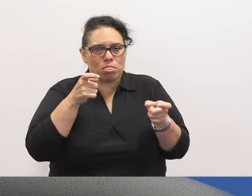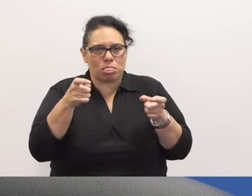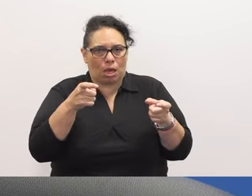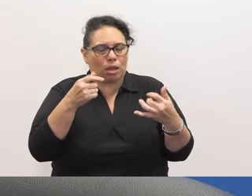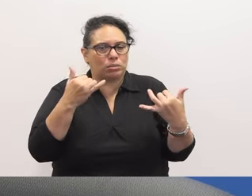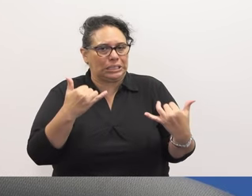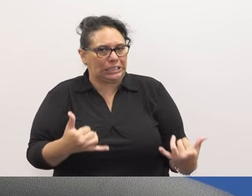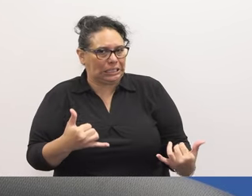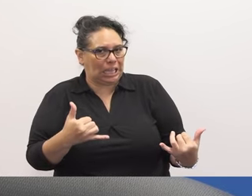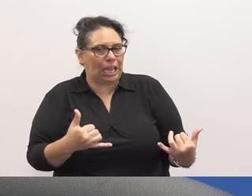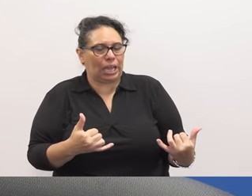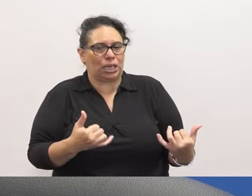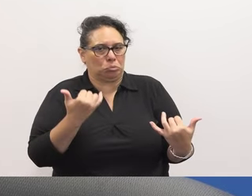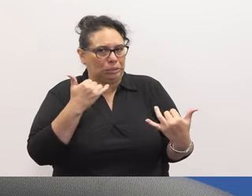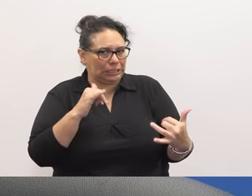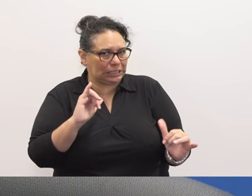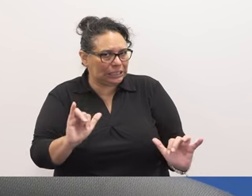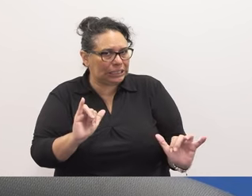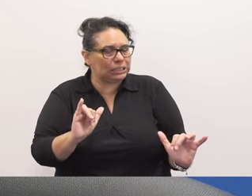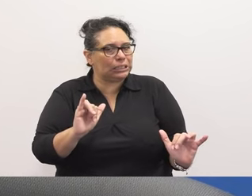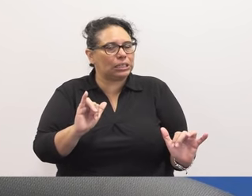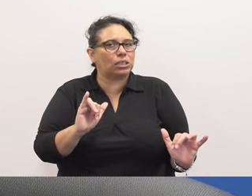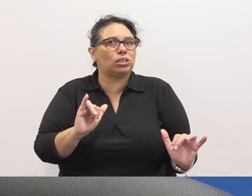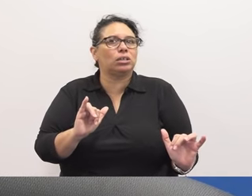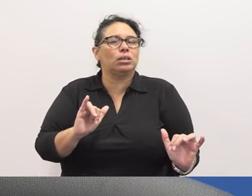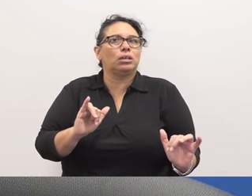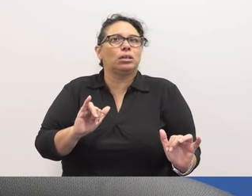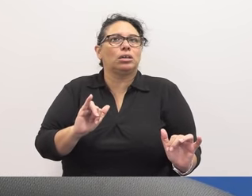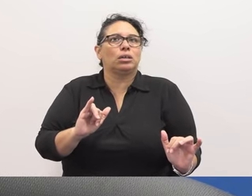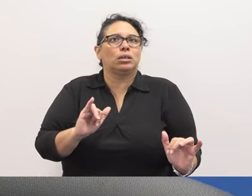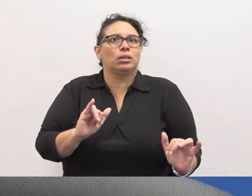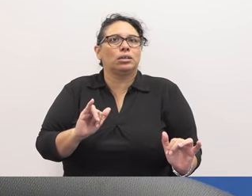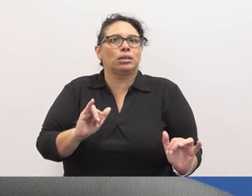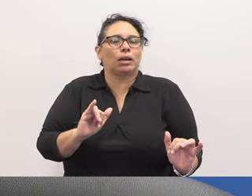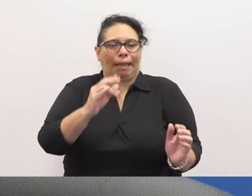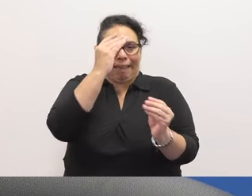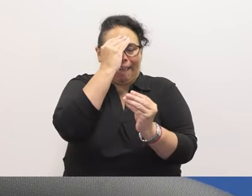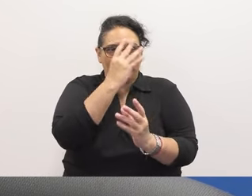that we still need to inform our communities